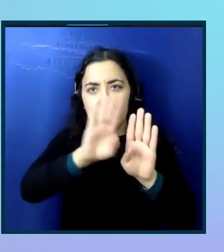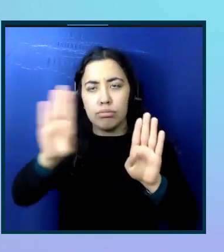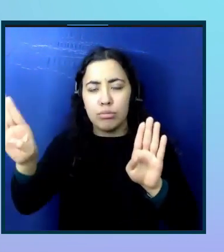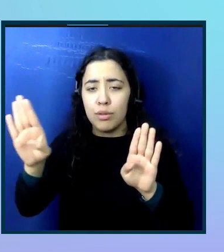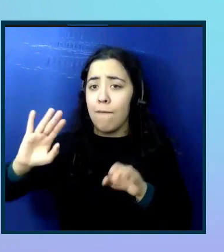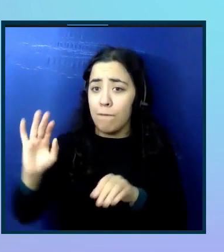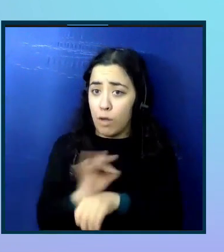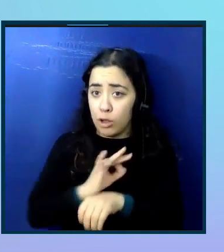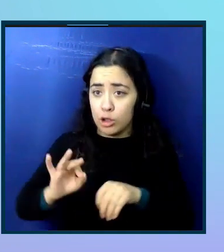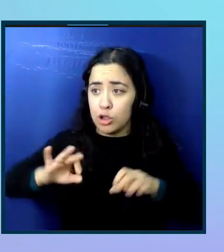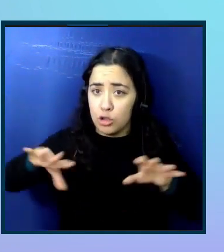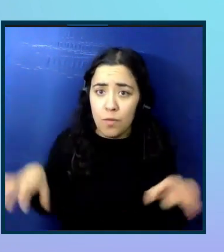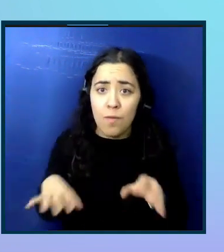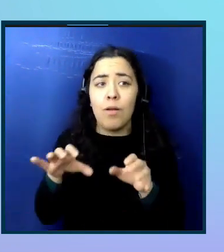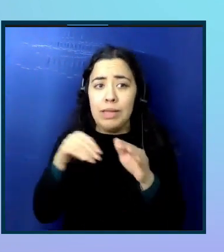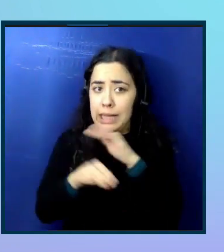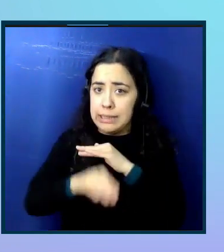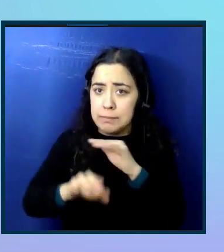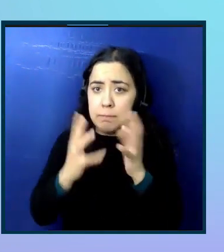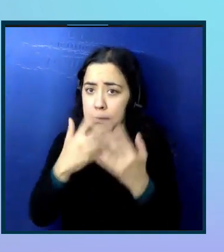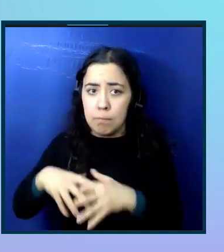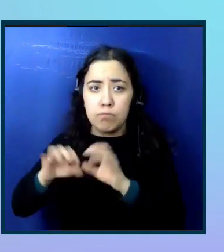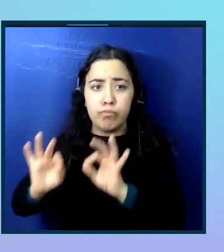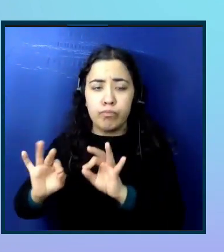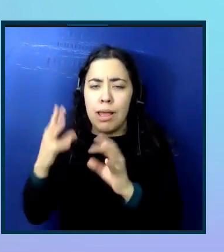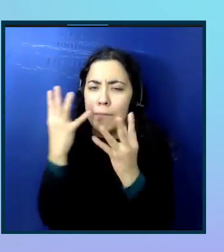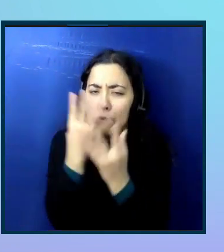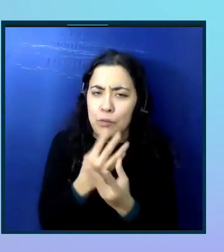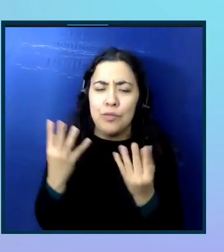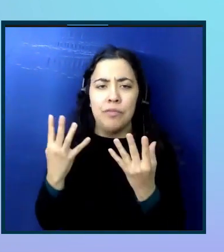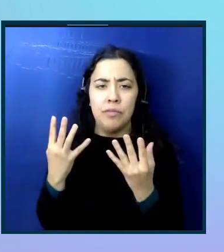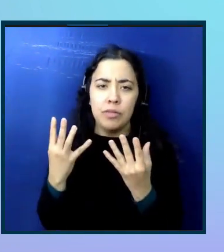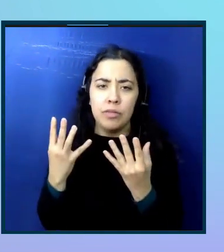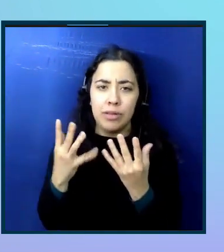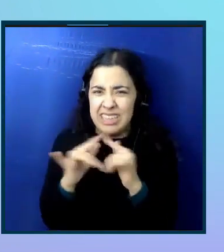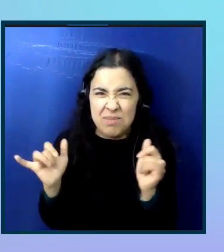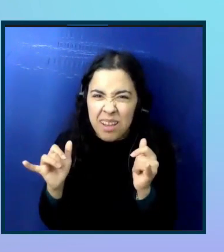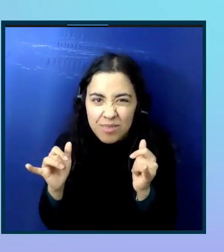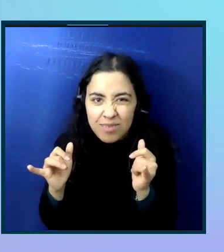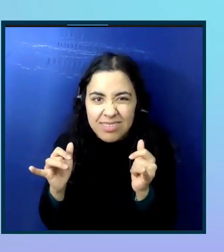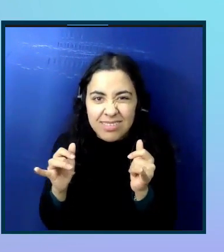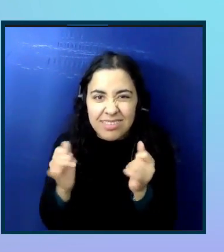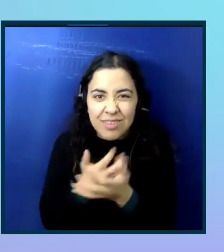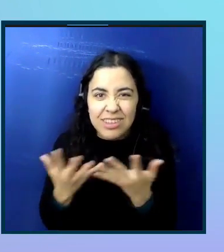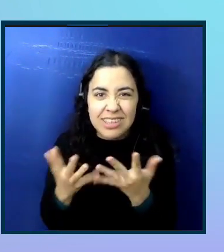It was accessible and it was beautiful all at the same time. Right? So that's where you put